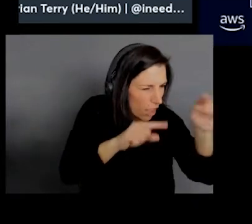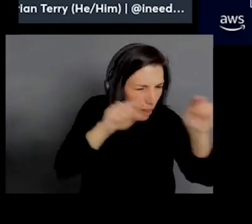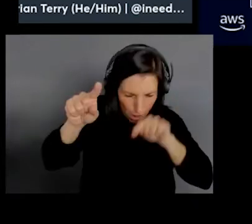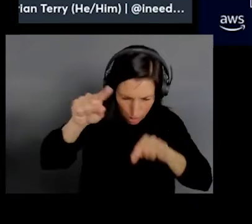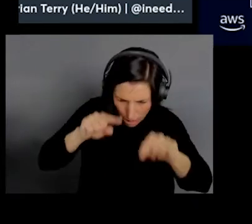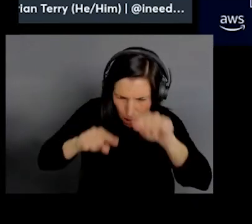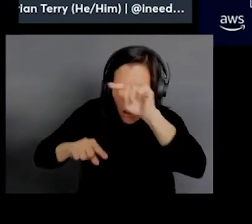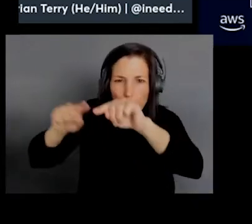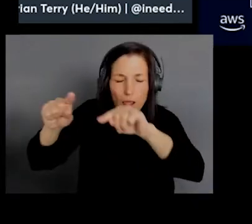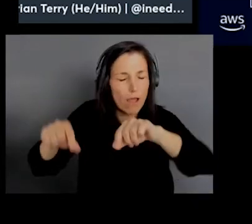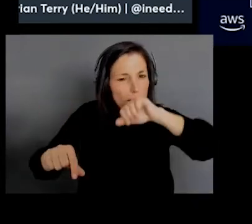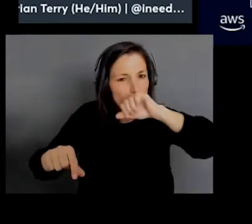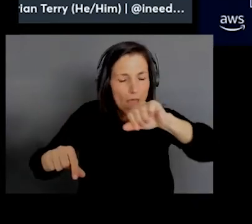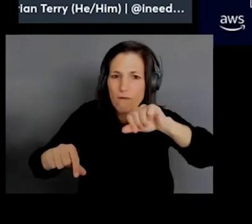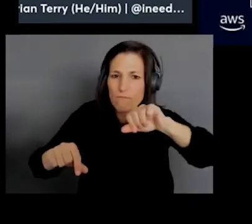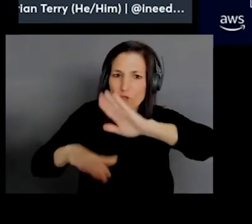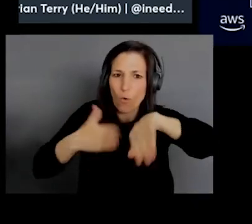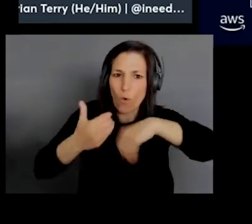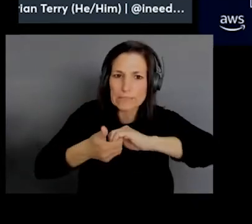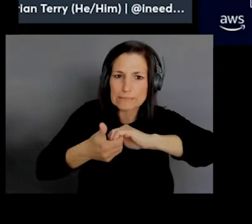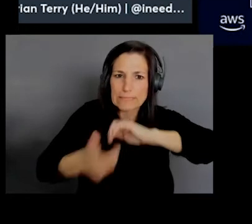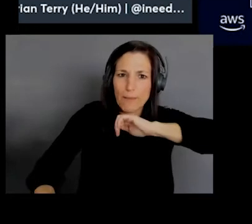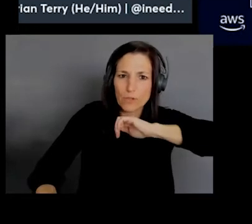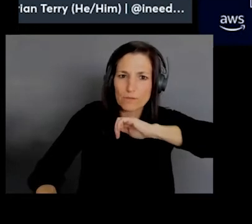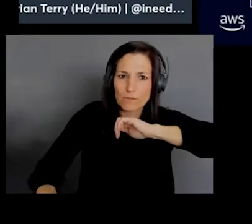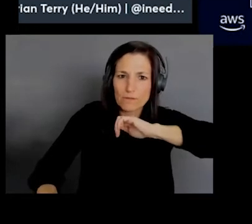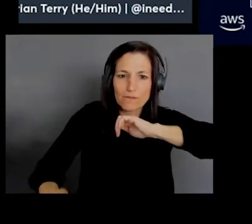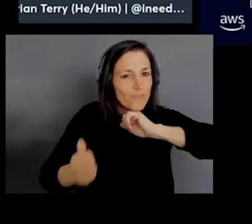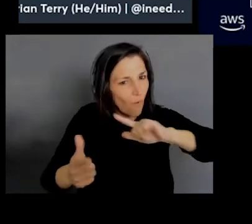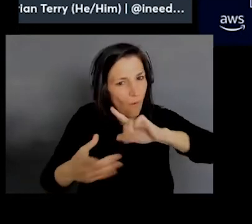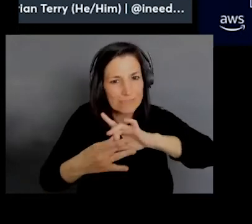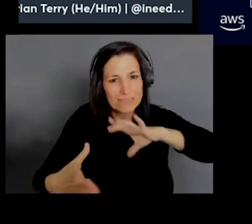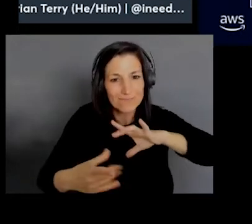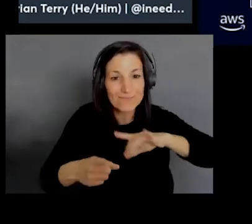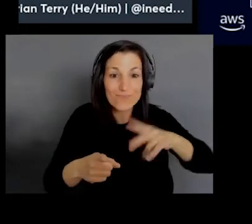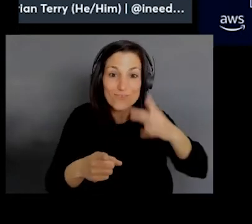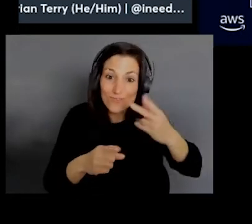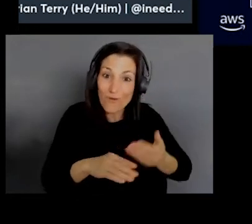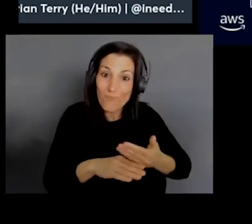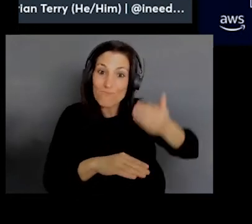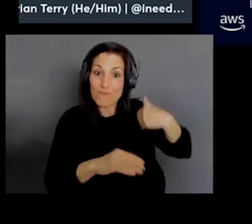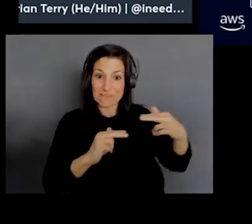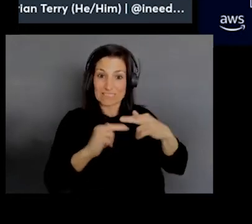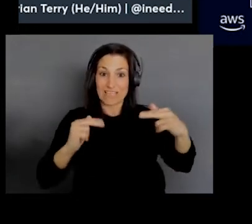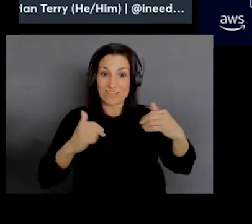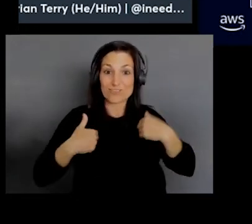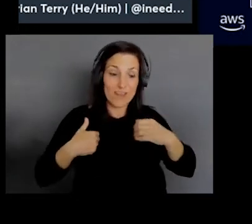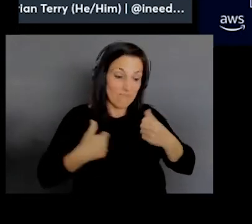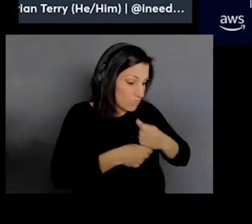Even in your previous slide, you saw that you can have a producer, but you can go to multiple channels. And one of the channels can have a failure,